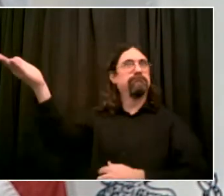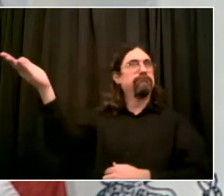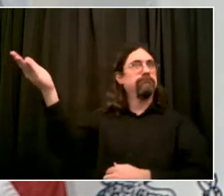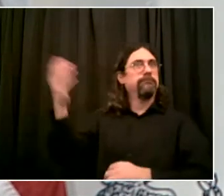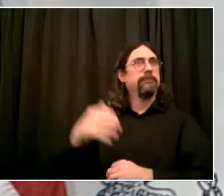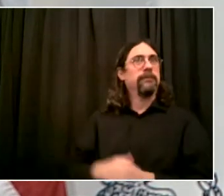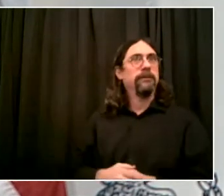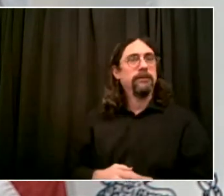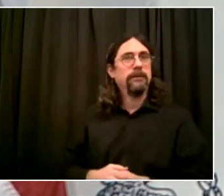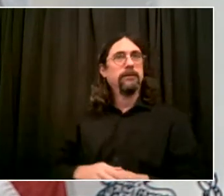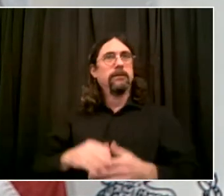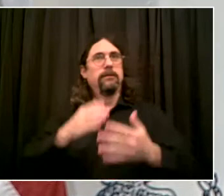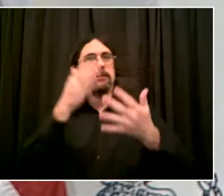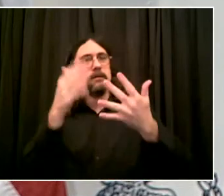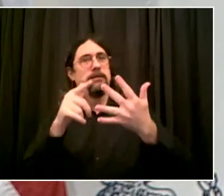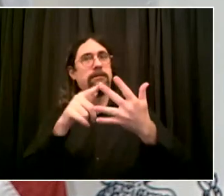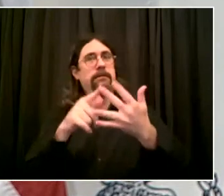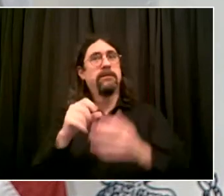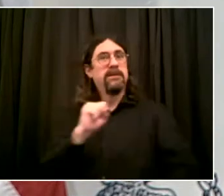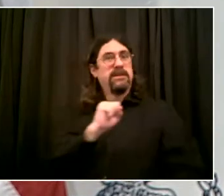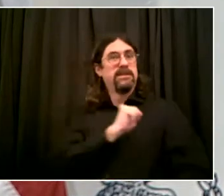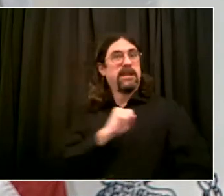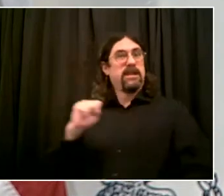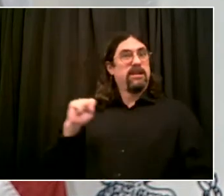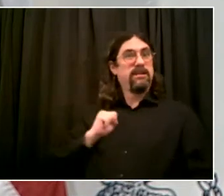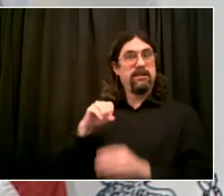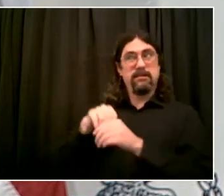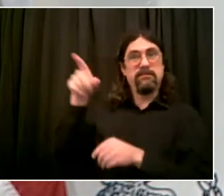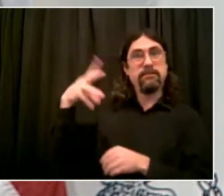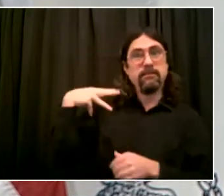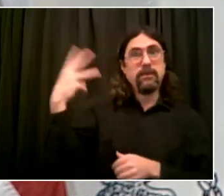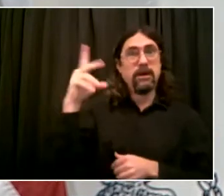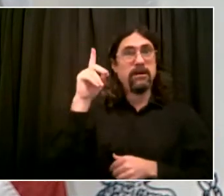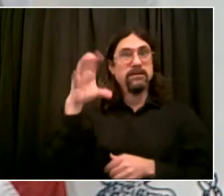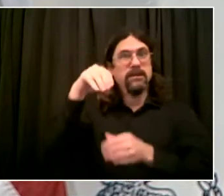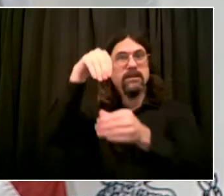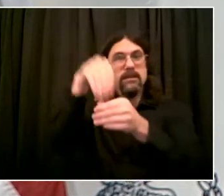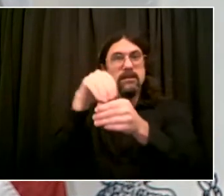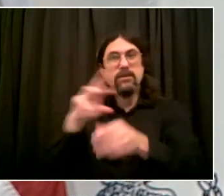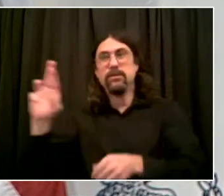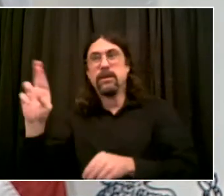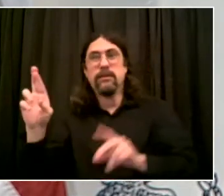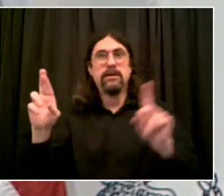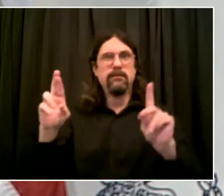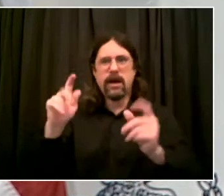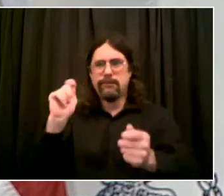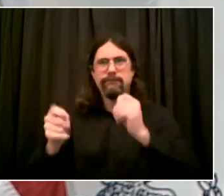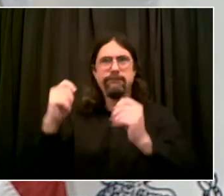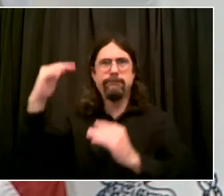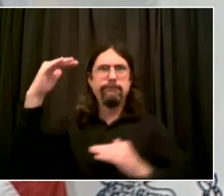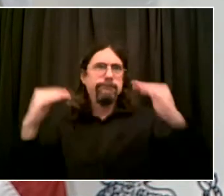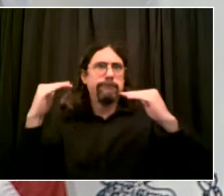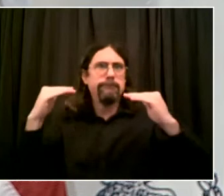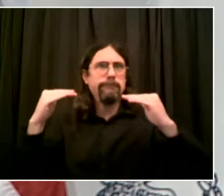JOE BIDEN. THE FACT THAT THE SENATE IS A U.S. SENATE THAT NOW IS FOCUSED ON THE NEEDS OF